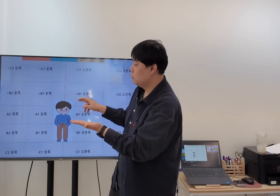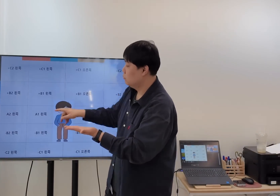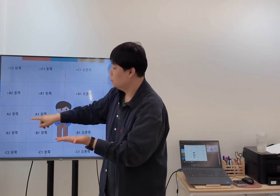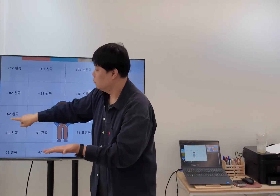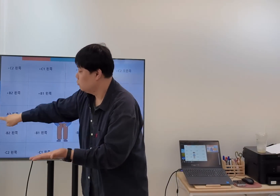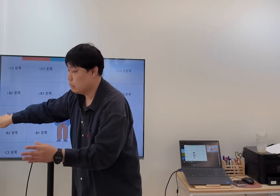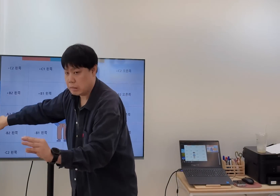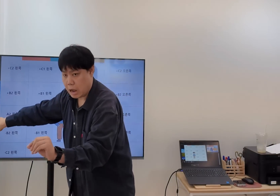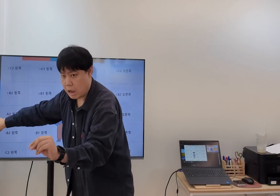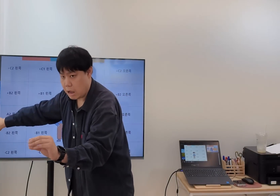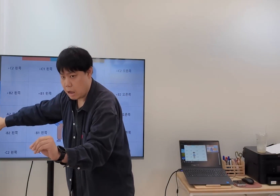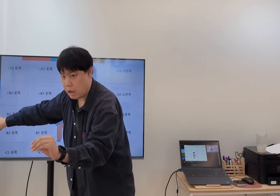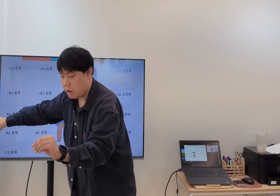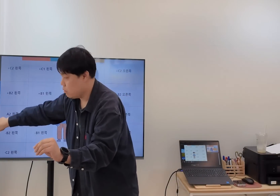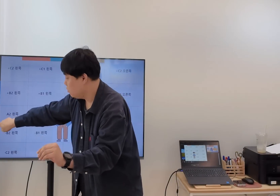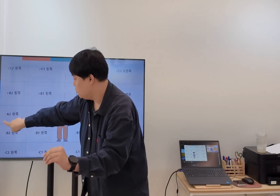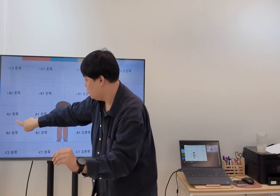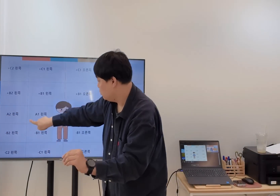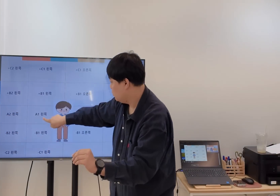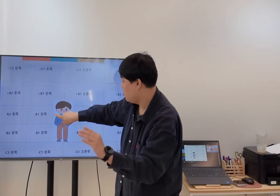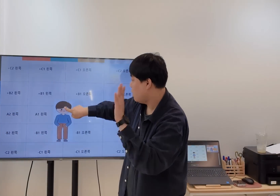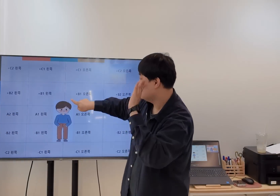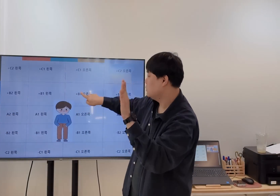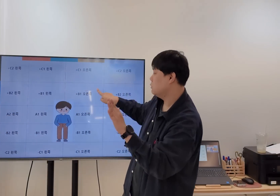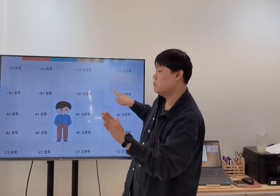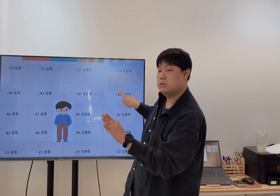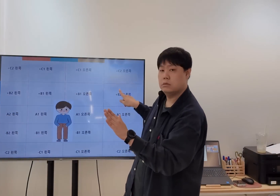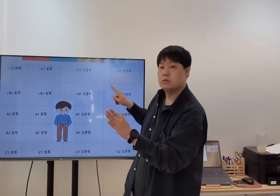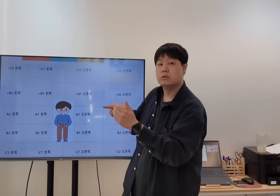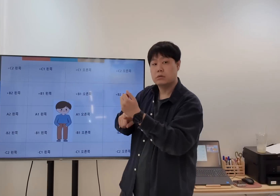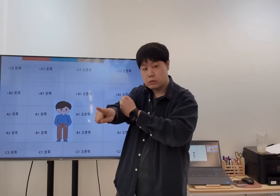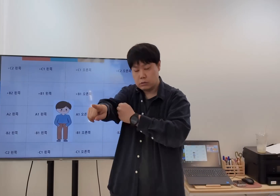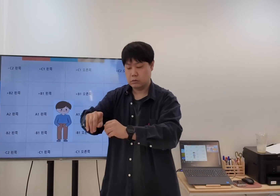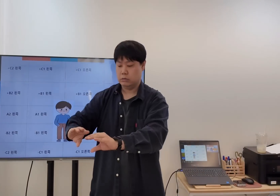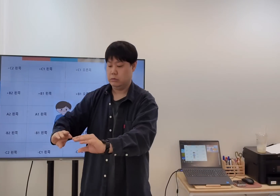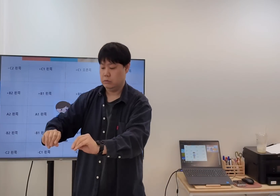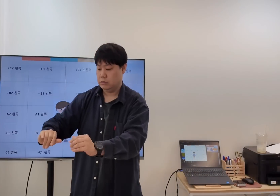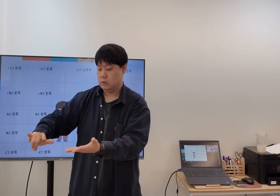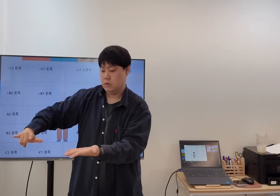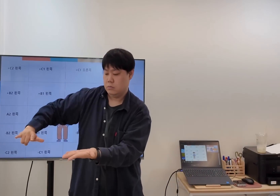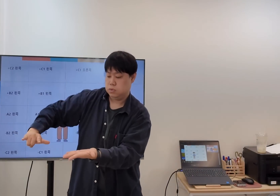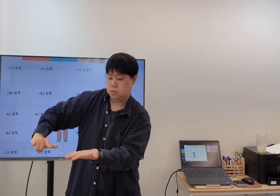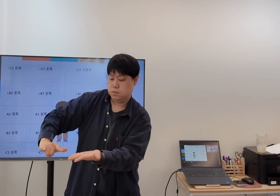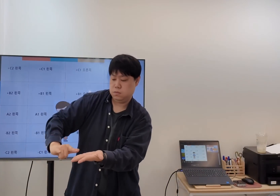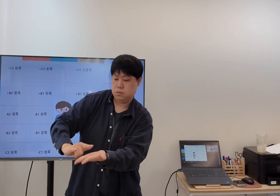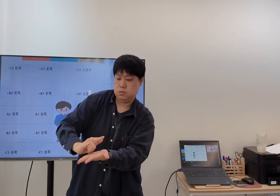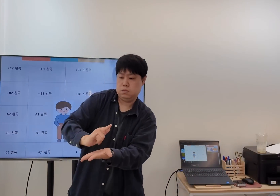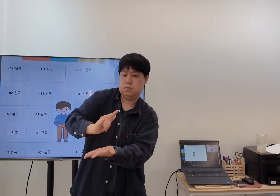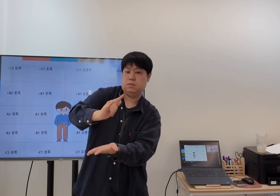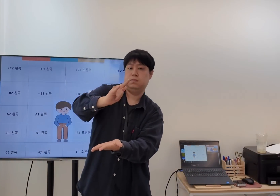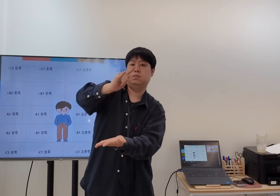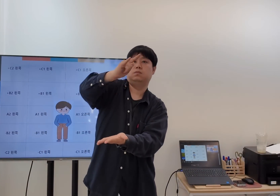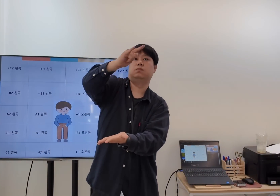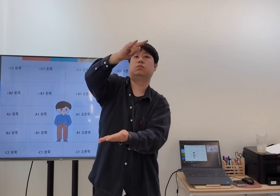From the ground to the sky, the reason the plane takes off from the ground and